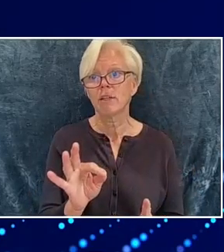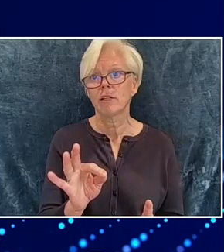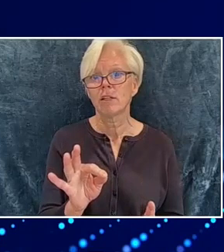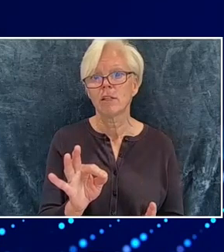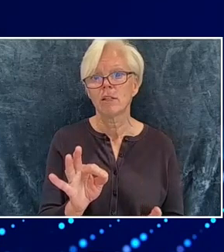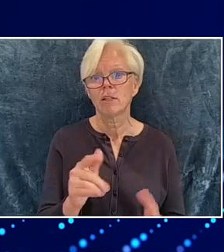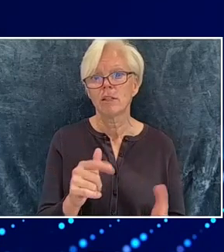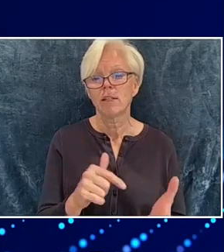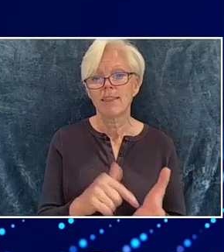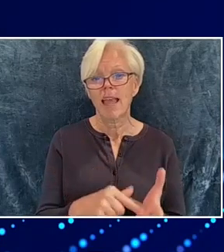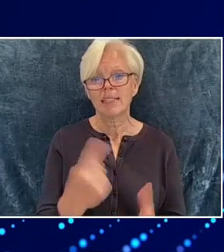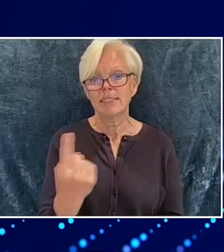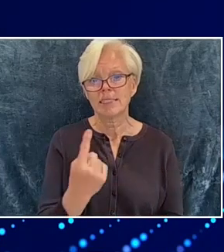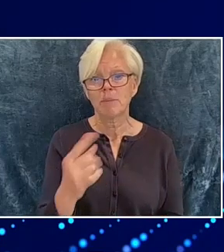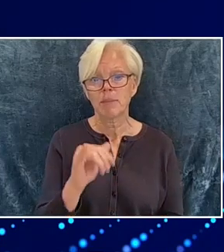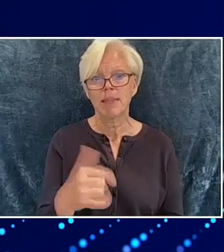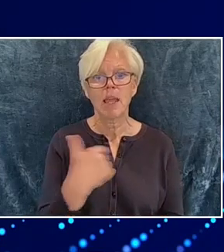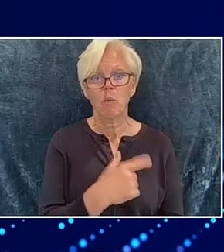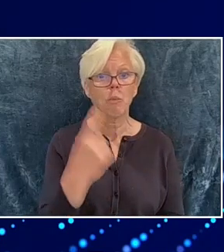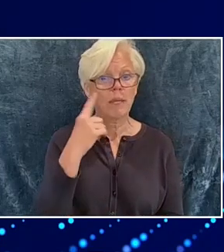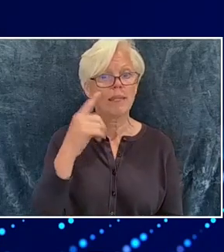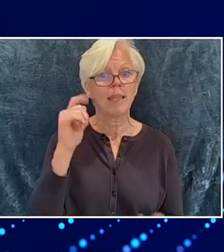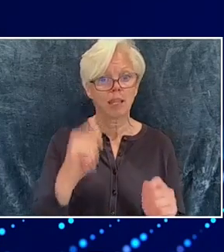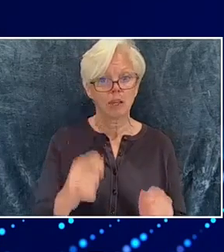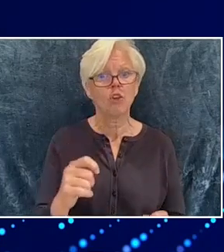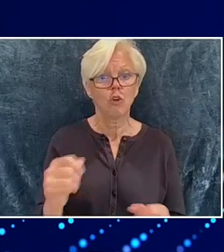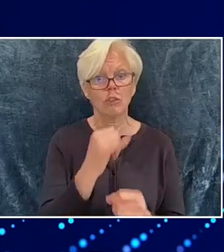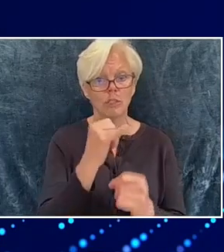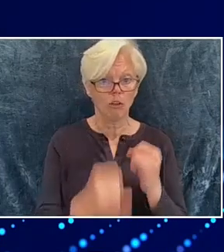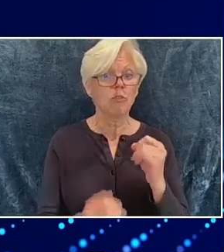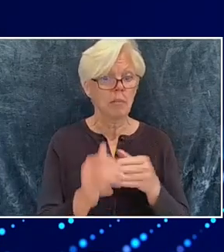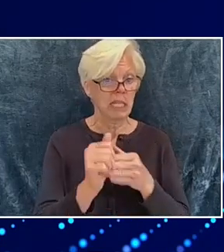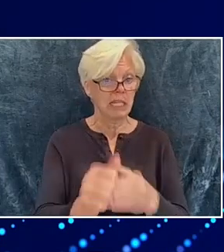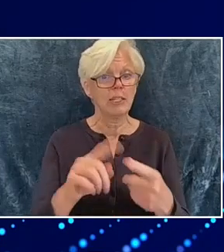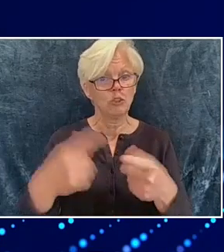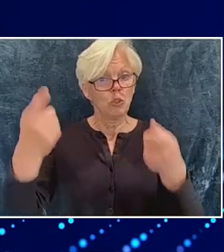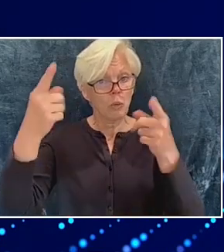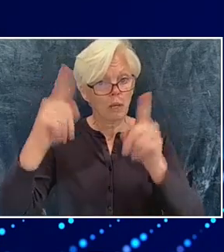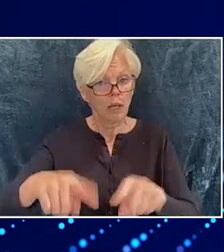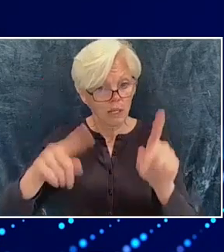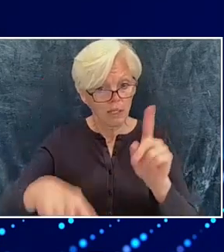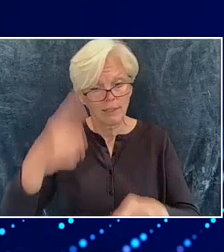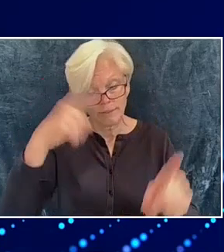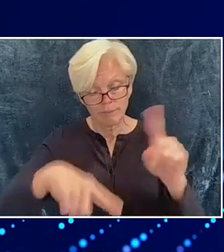something that we think could ultimately lead to compromise or- and consensus where